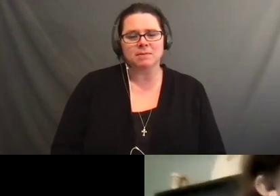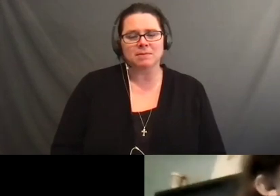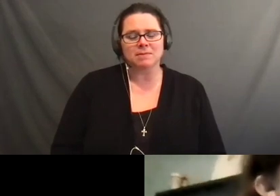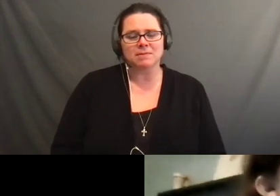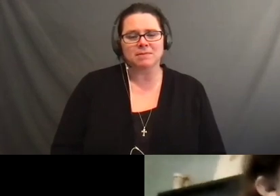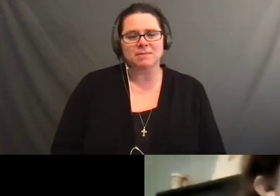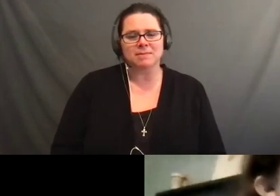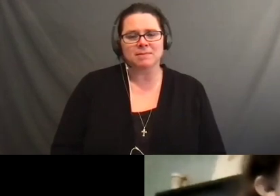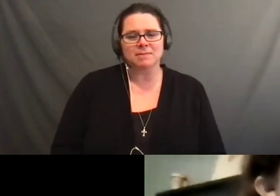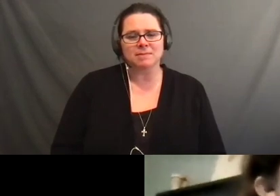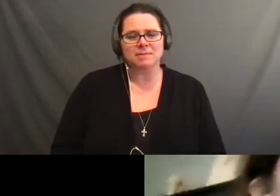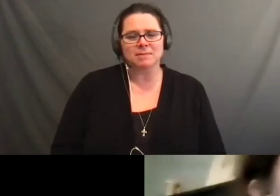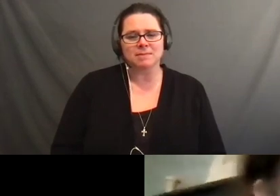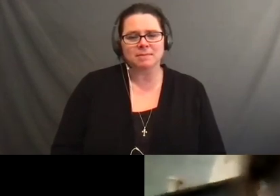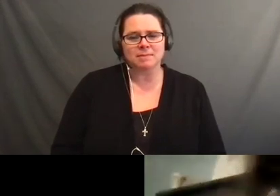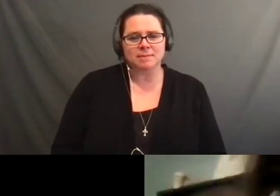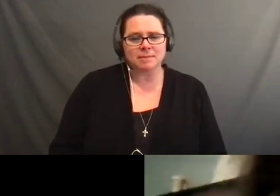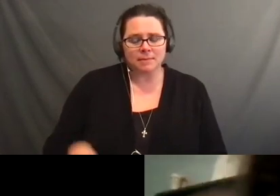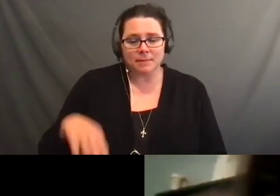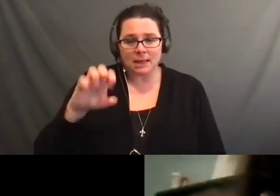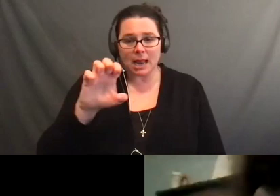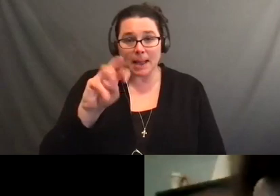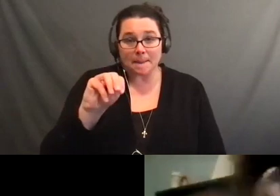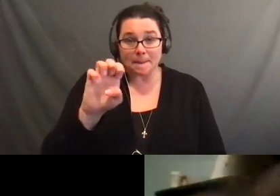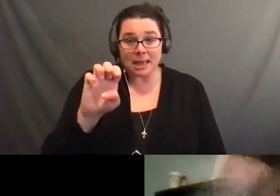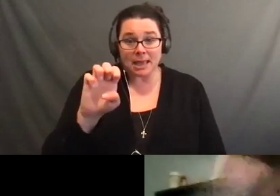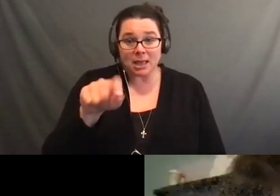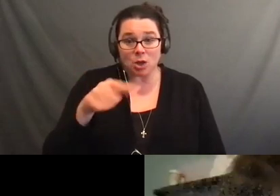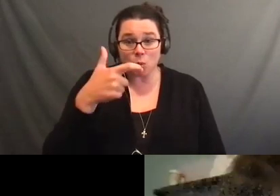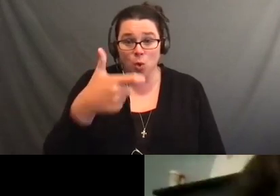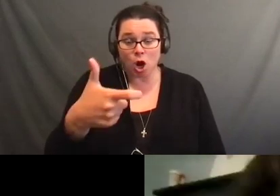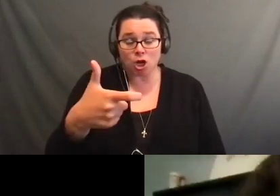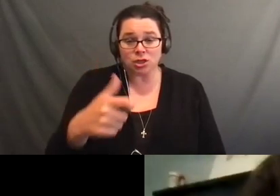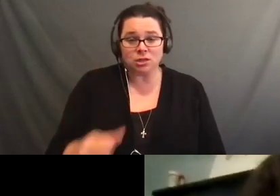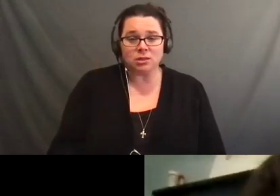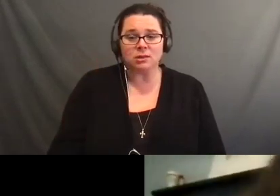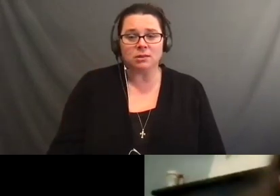Zack’s Mom: Did you have to watch on TV?